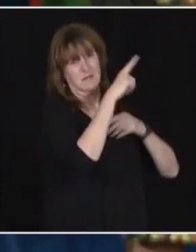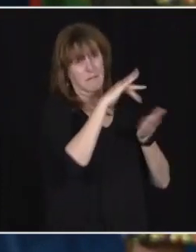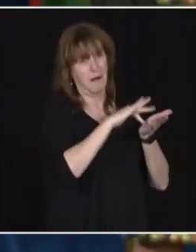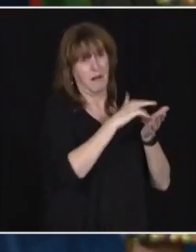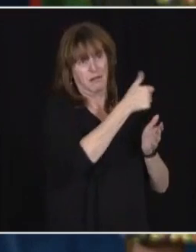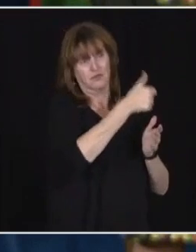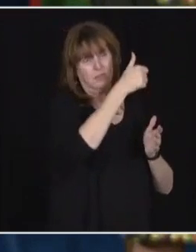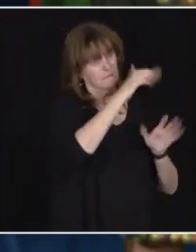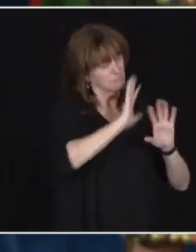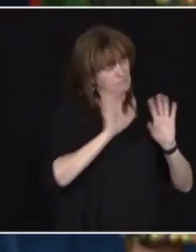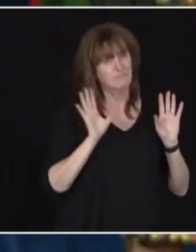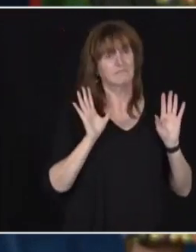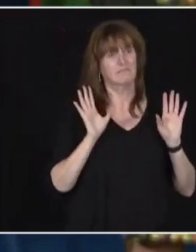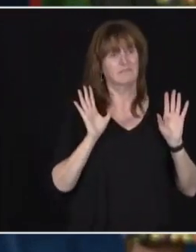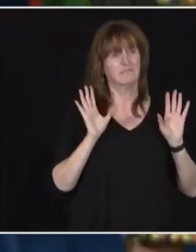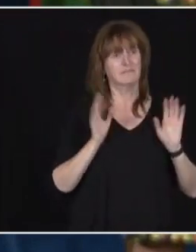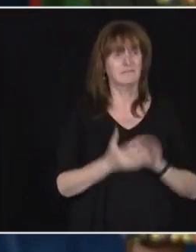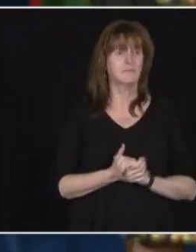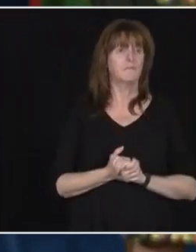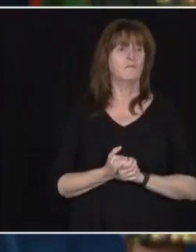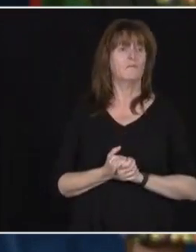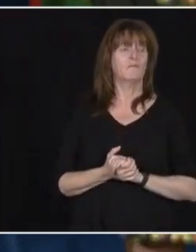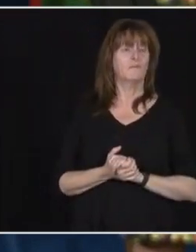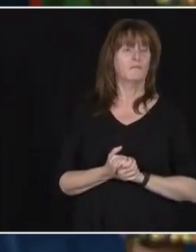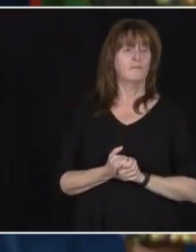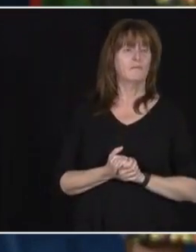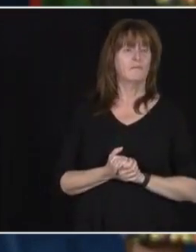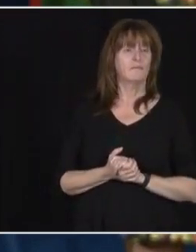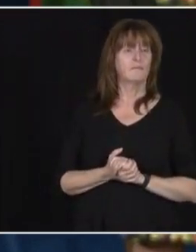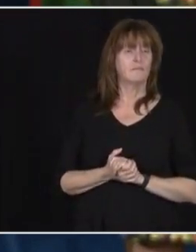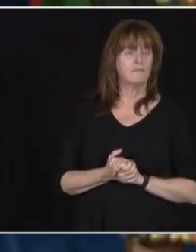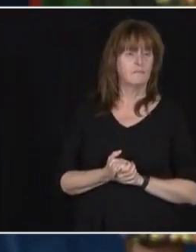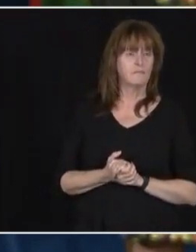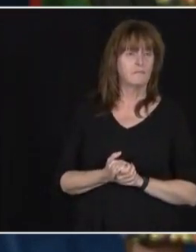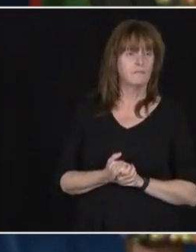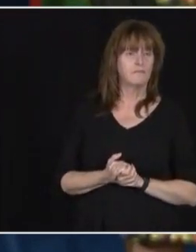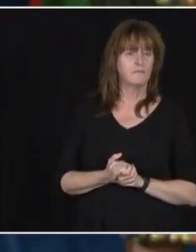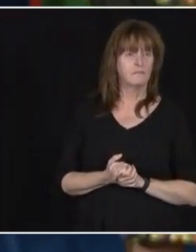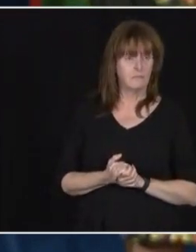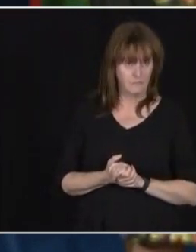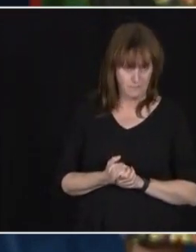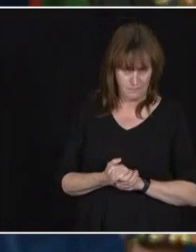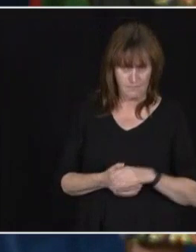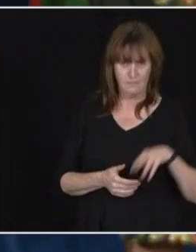Just reconfirm, we take the advice off the medical team. Next question.